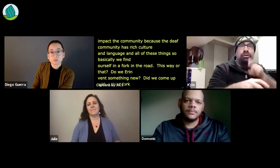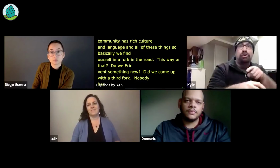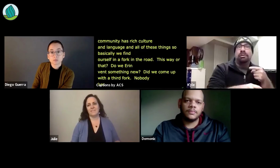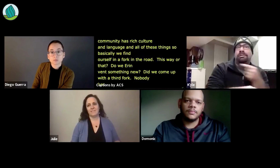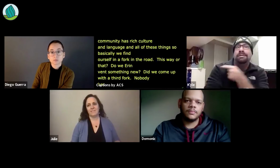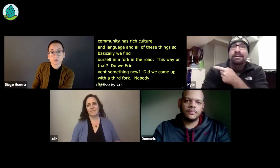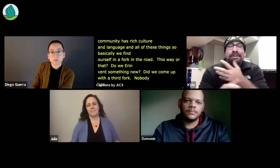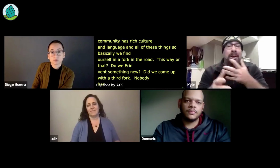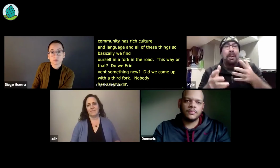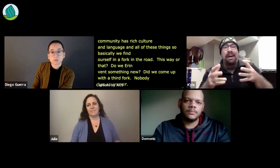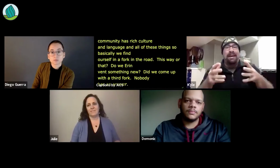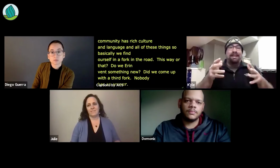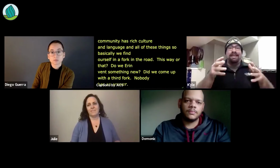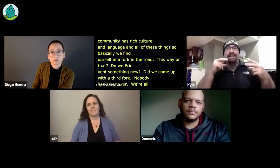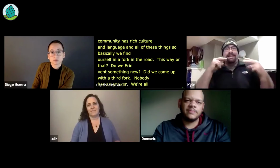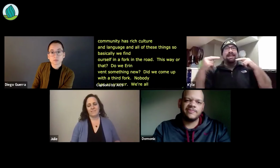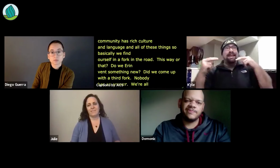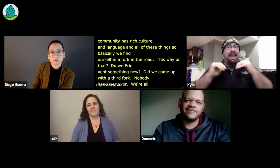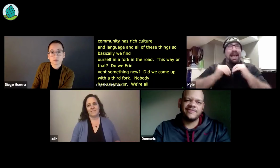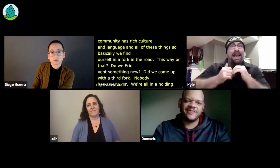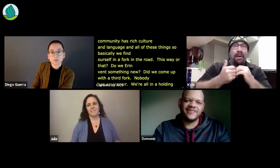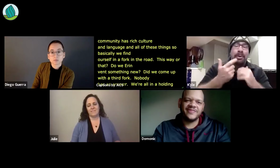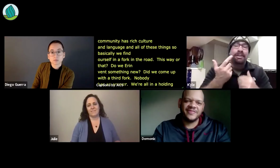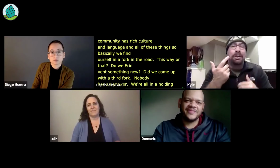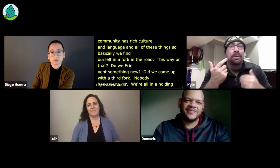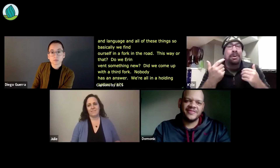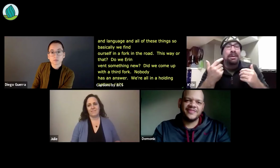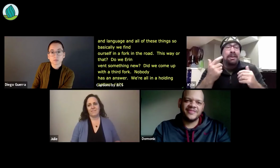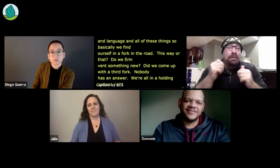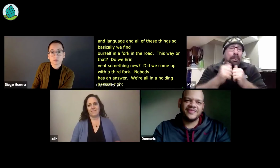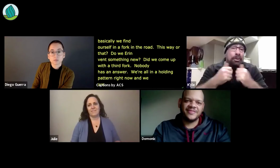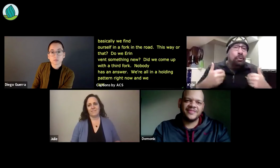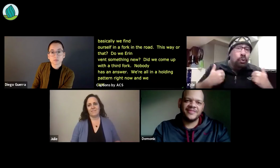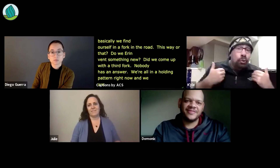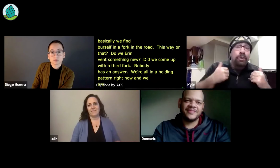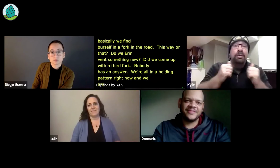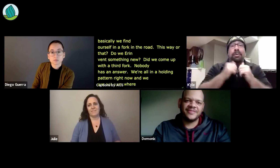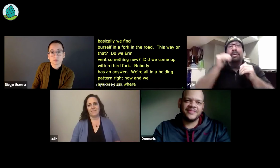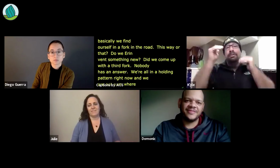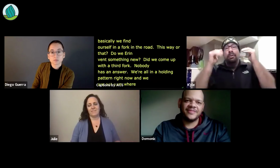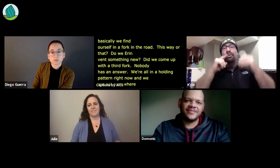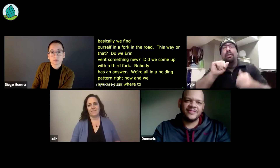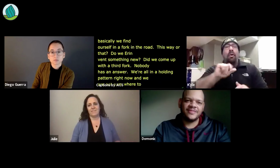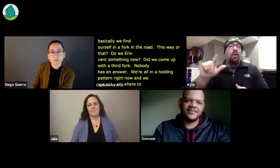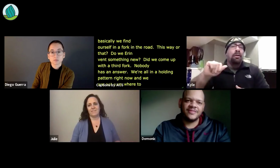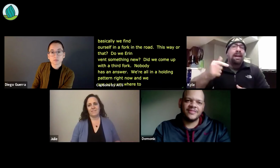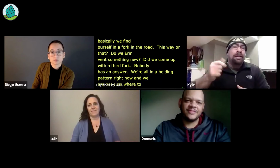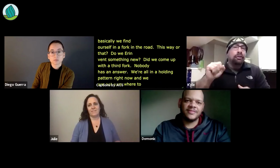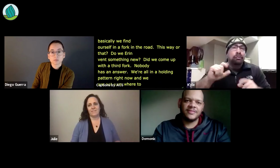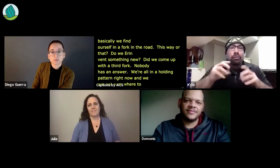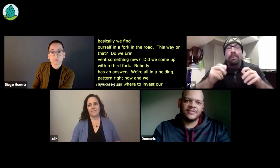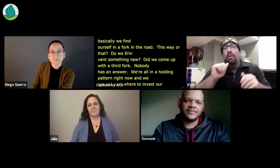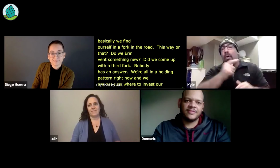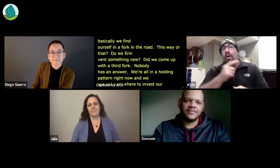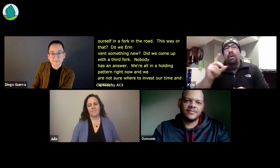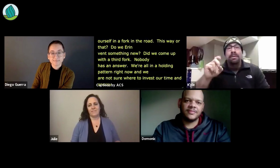and we're looking into each other to figure out how to do it properly with youth and adult, really all age groups, all demographics,